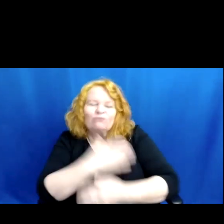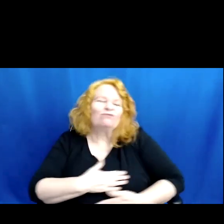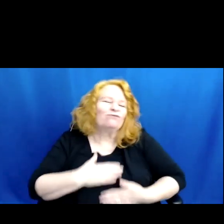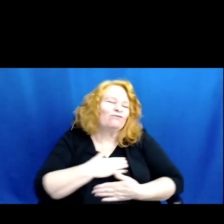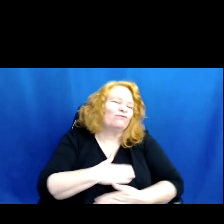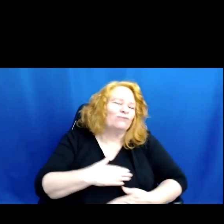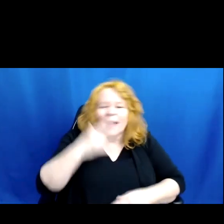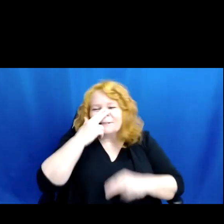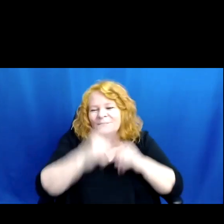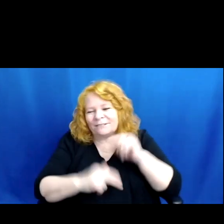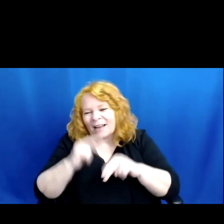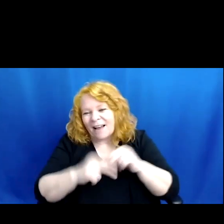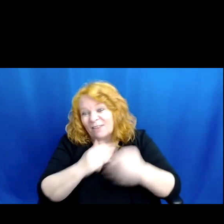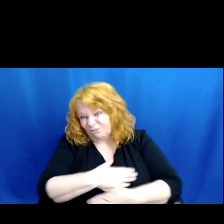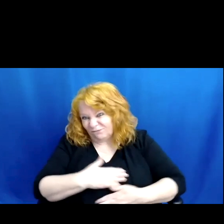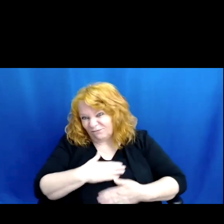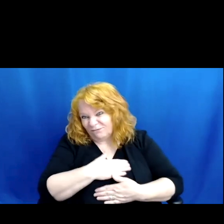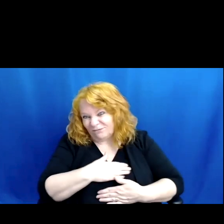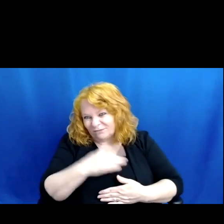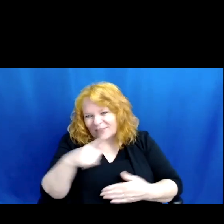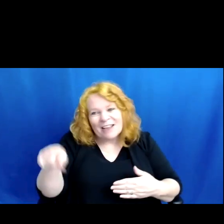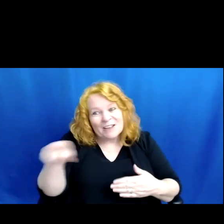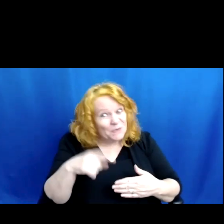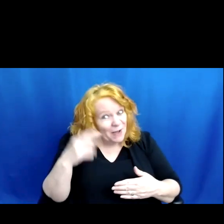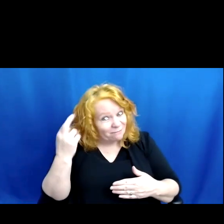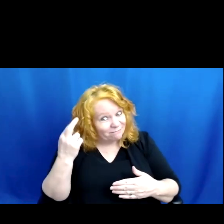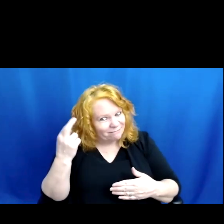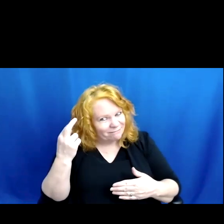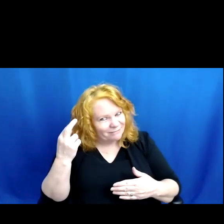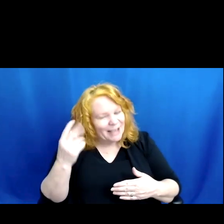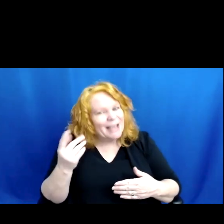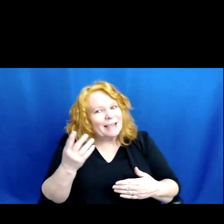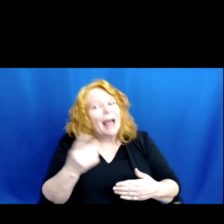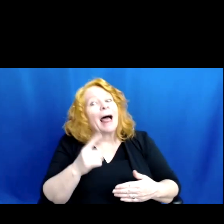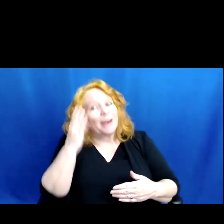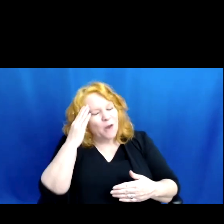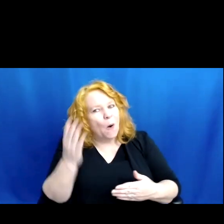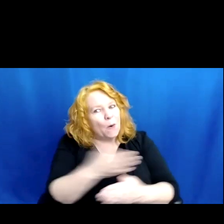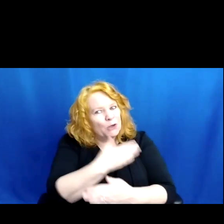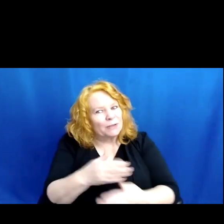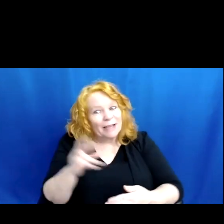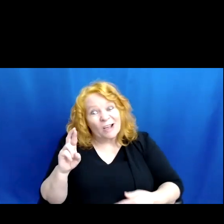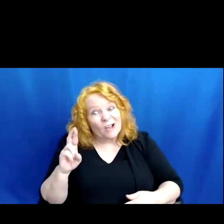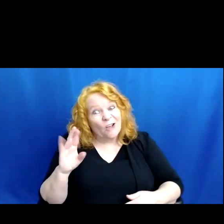I am sure you will find yourself at least doing the Ribbit song as I am going to demonstrate a little bit later on.